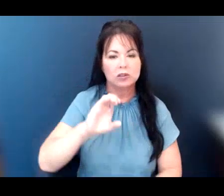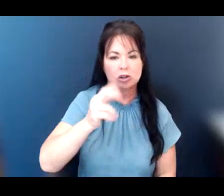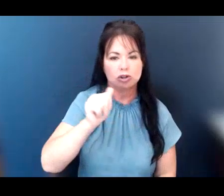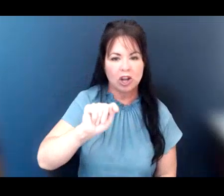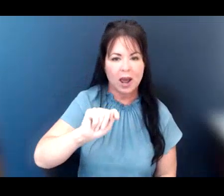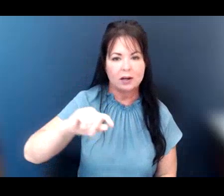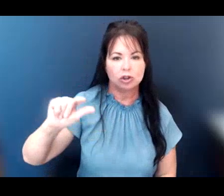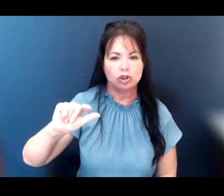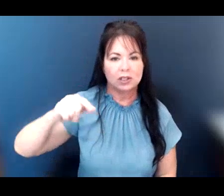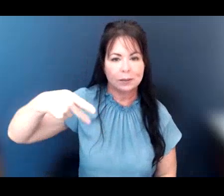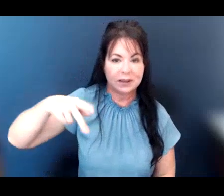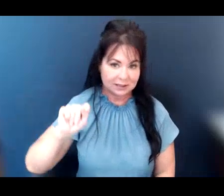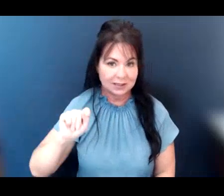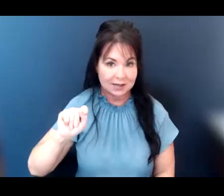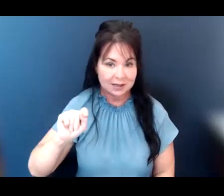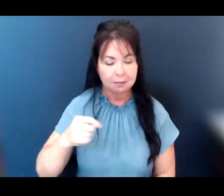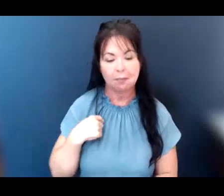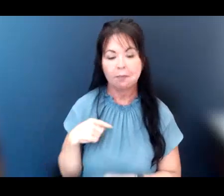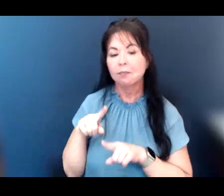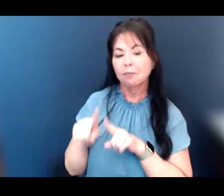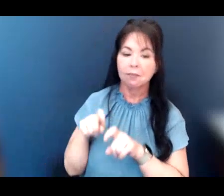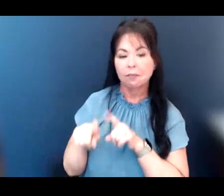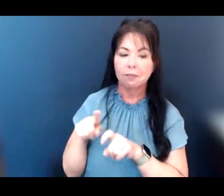And I was wanting it-- I was hoping that it would provide kind